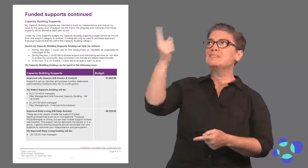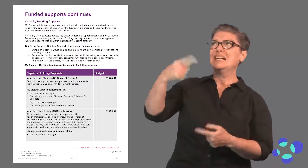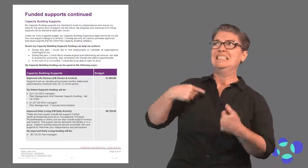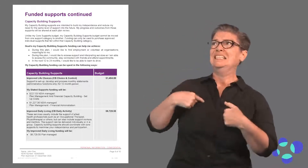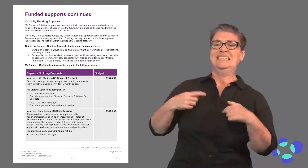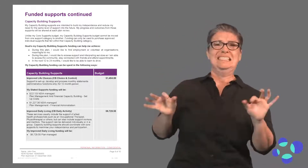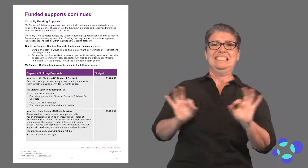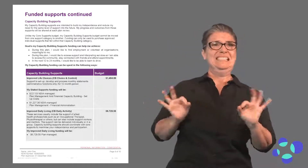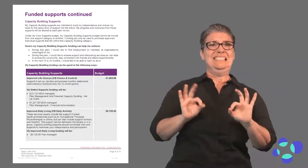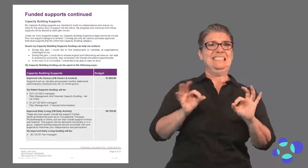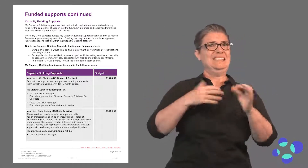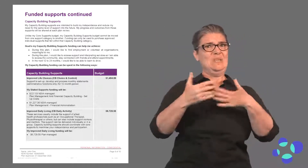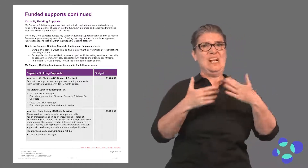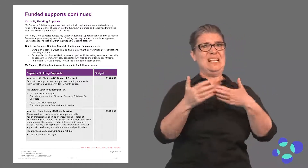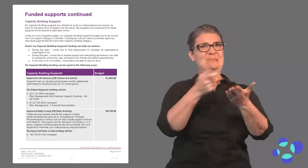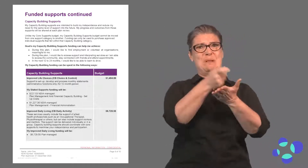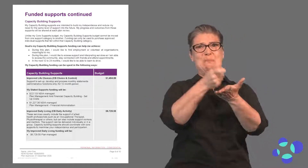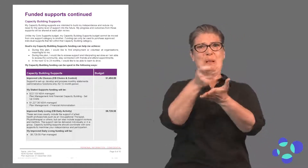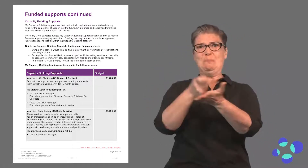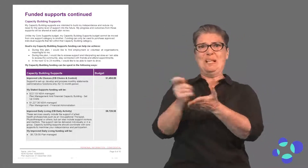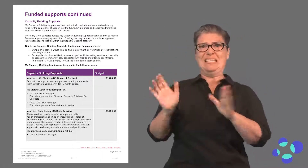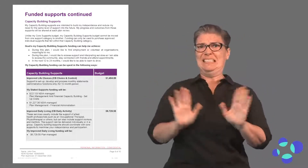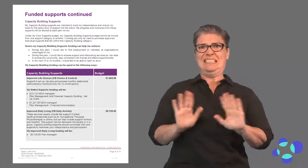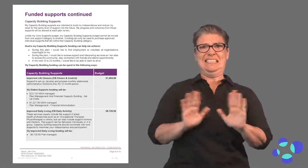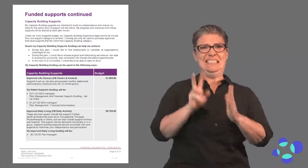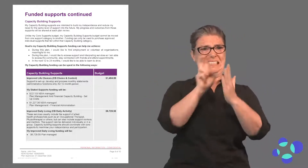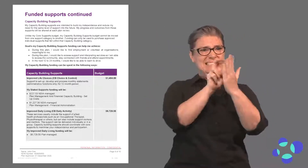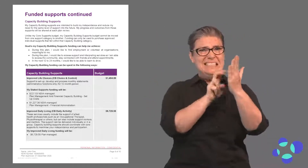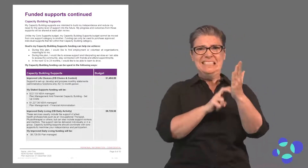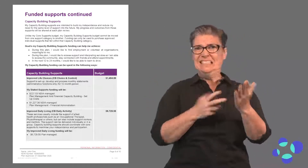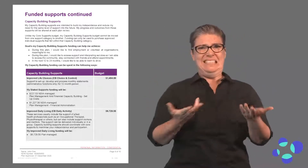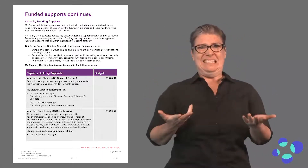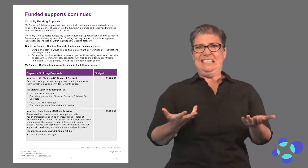if during your planning meeting you say you don't want to manage,